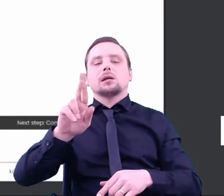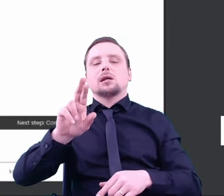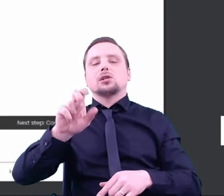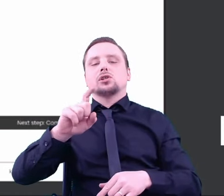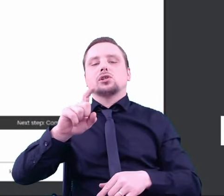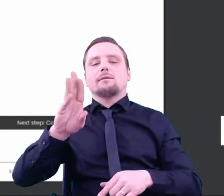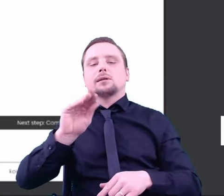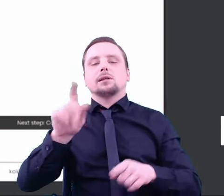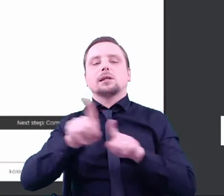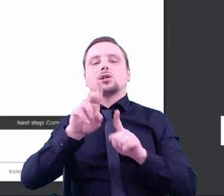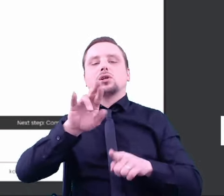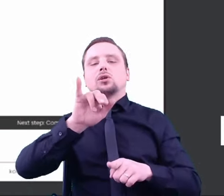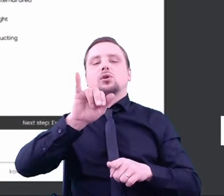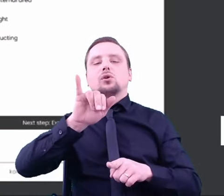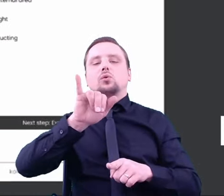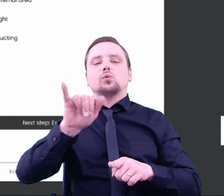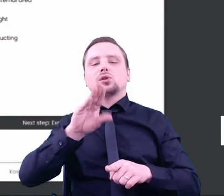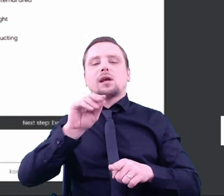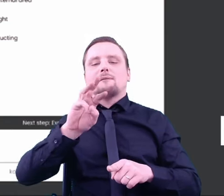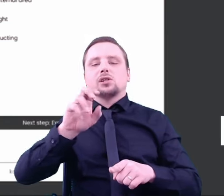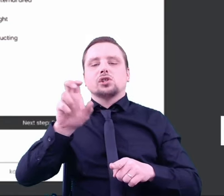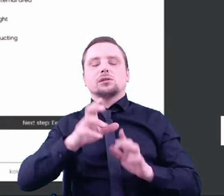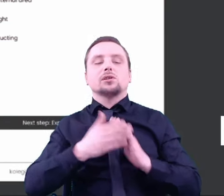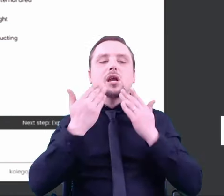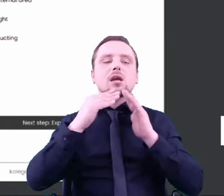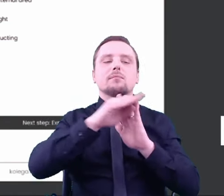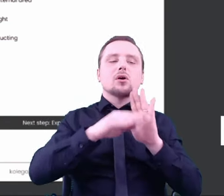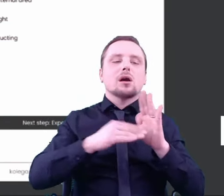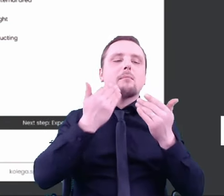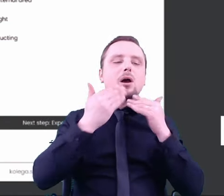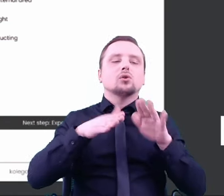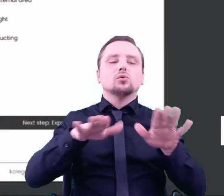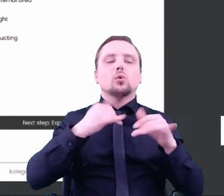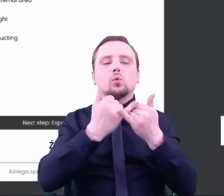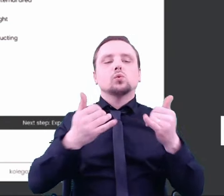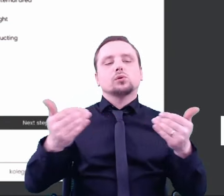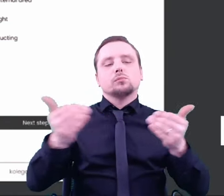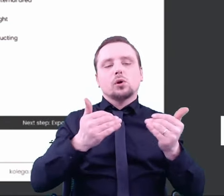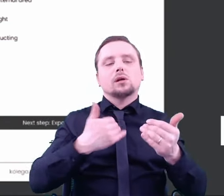This software offers significant advantages in optimizing the design processes.